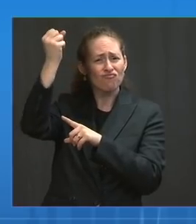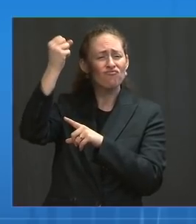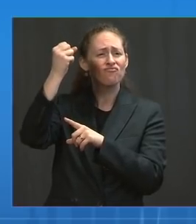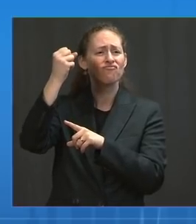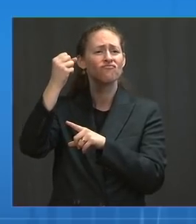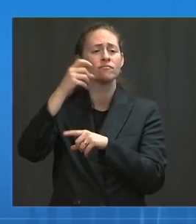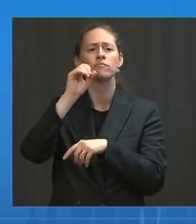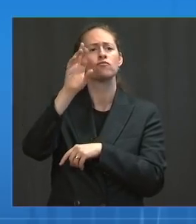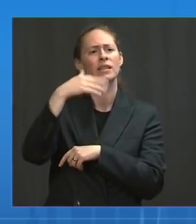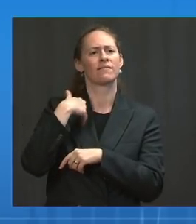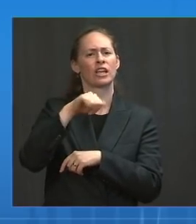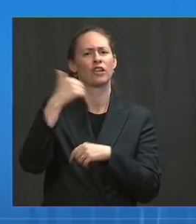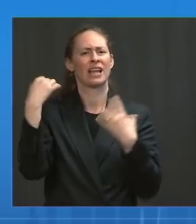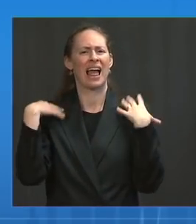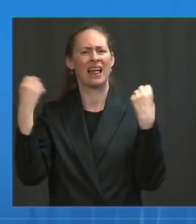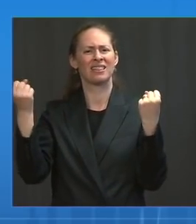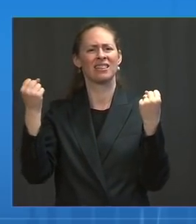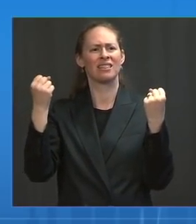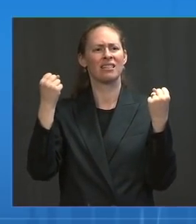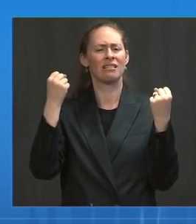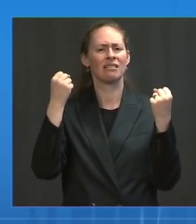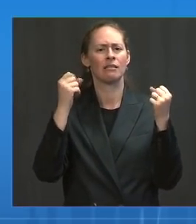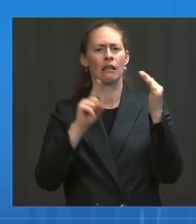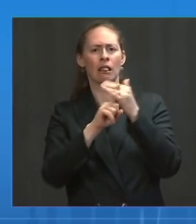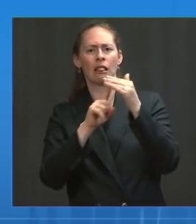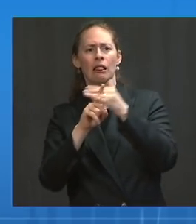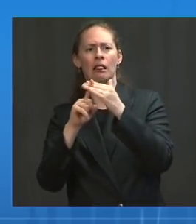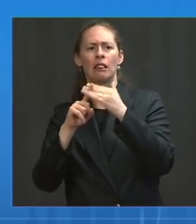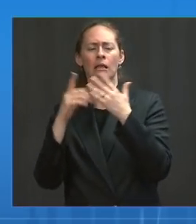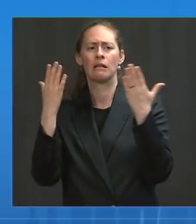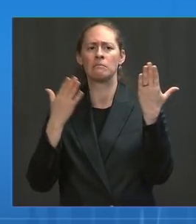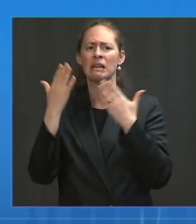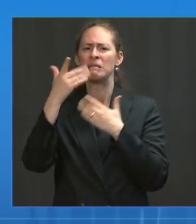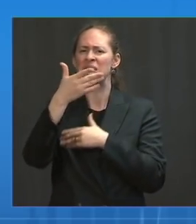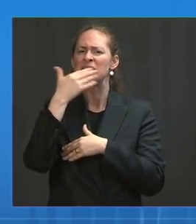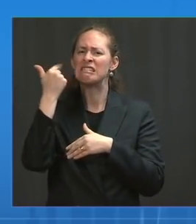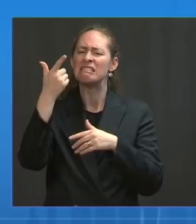you might want to go the extra mile of protection